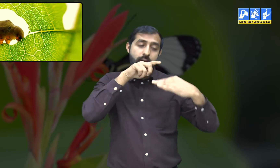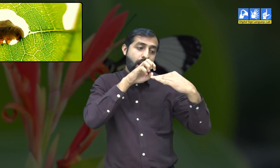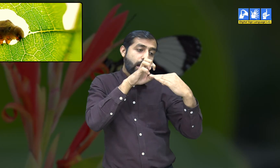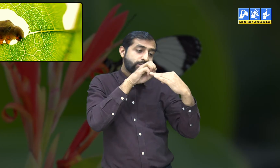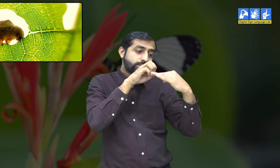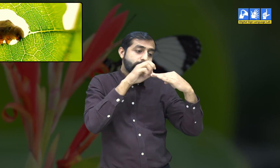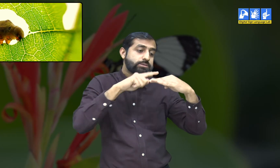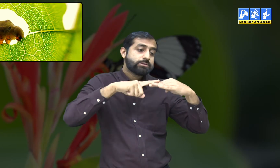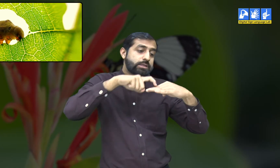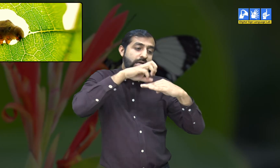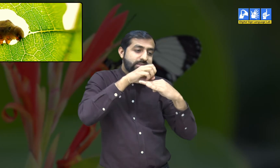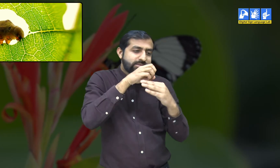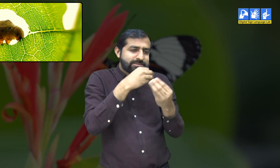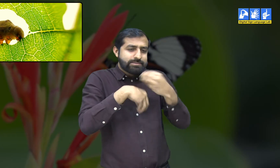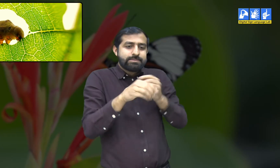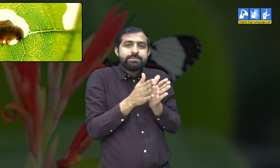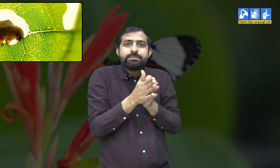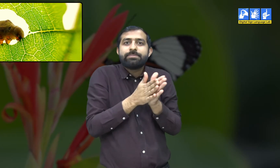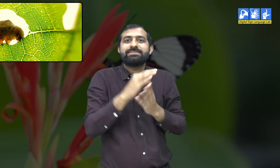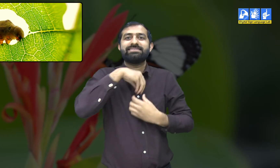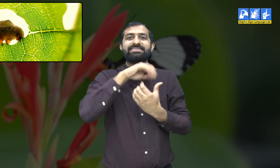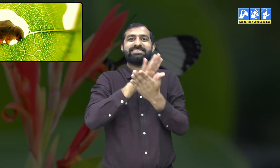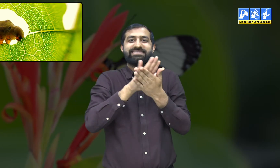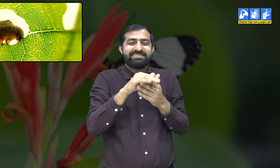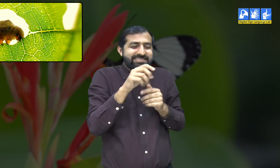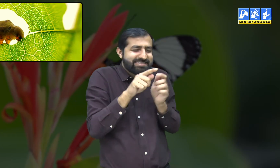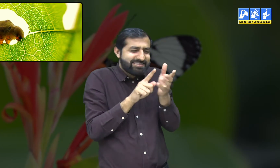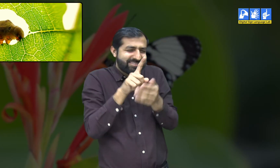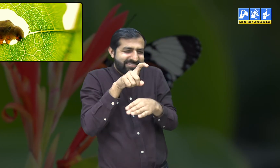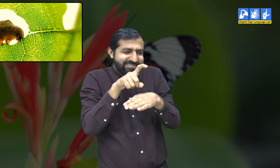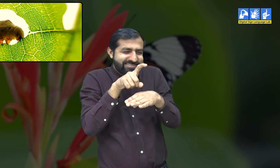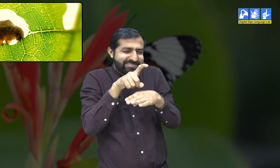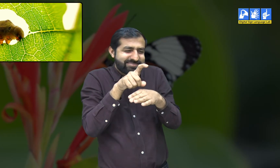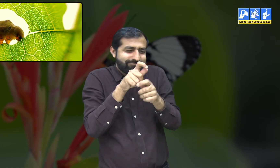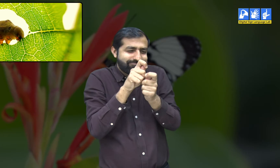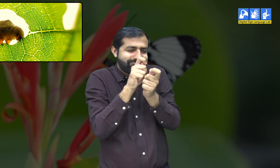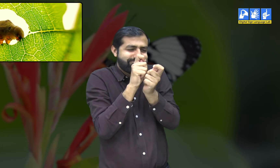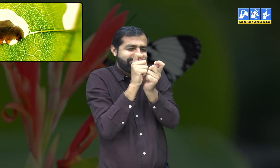When the caterpillar is grown plumber and longer through a series of molts in which it sheds its skin